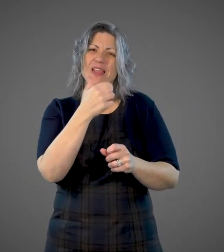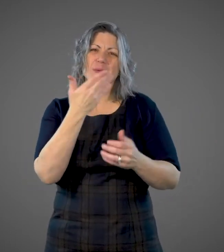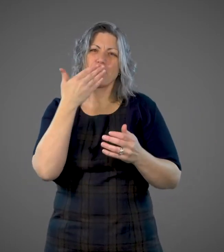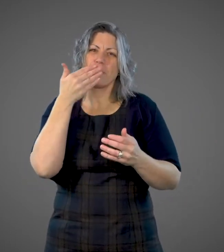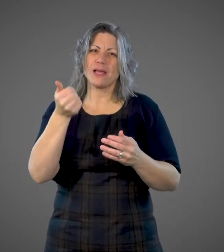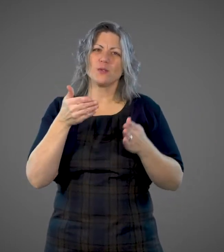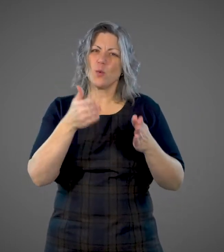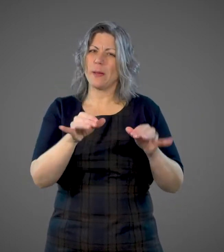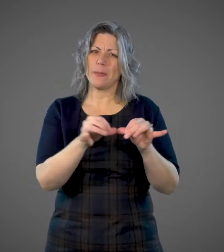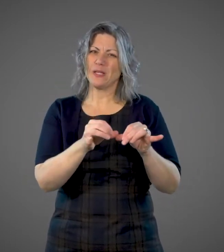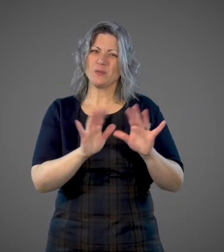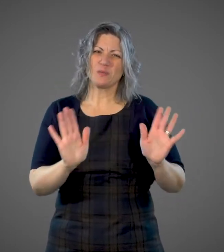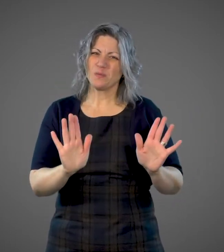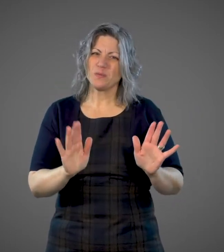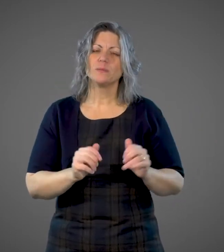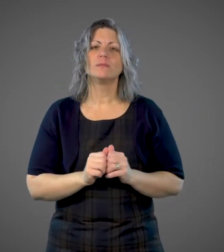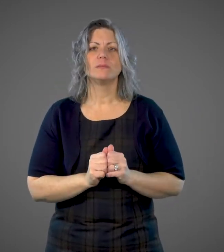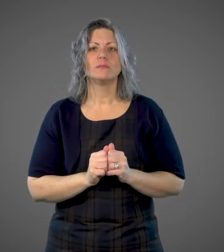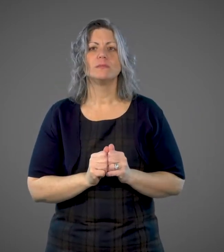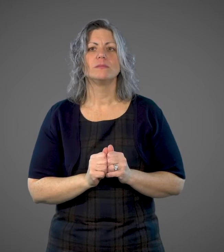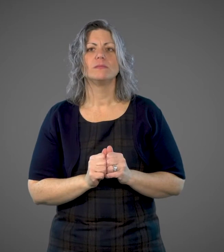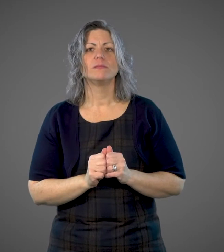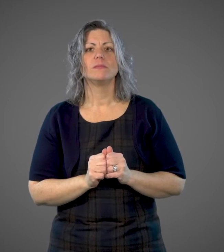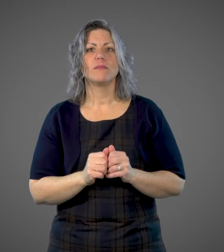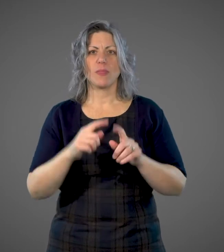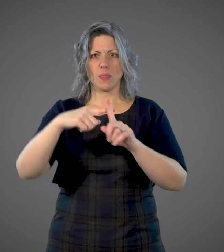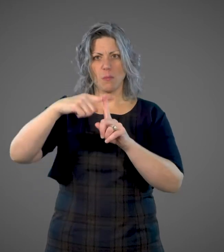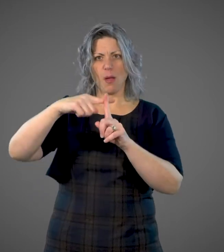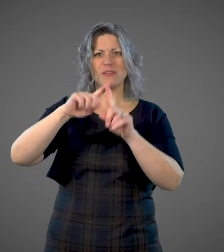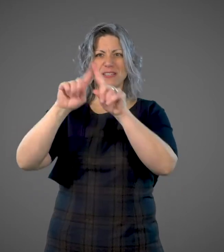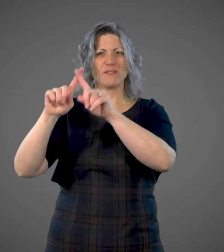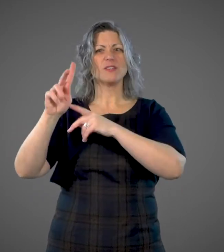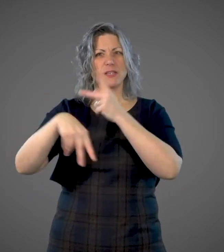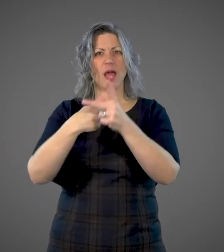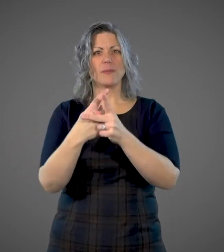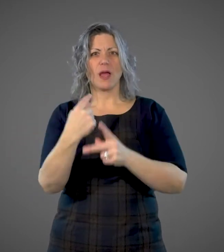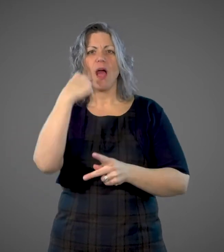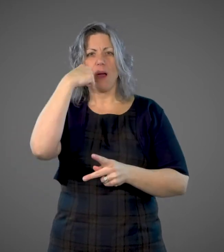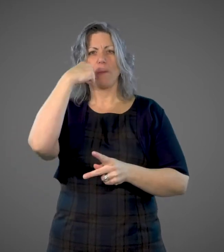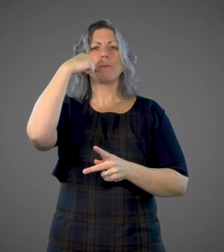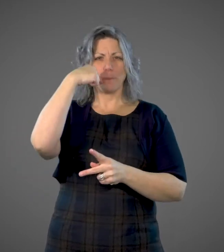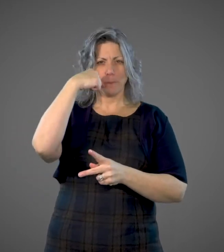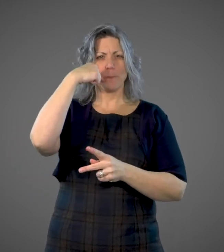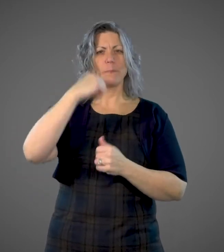although this is not the best way to get an accurate reading. There are different types of thermometers.